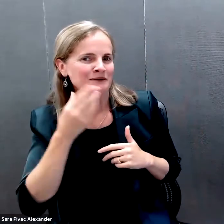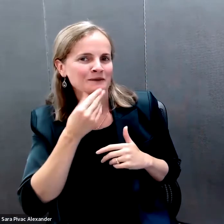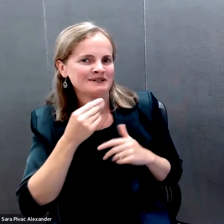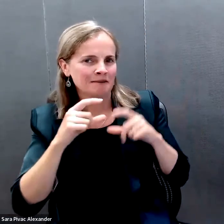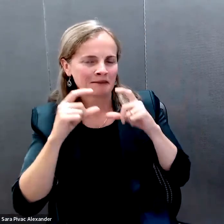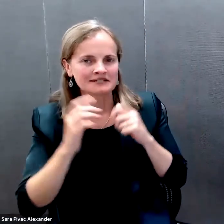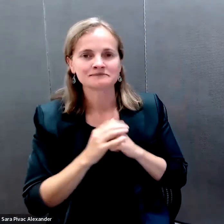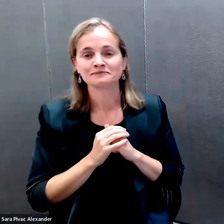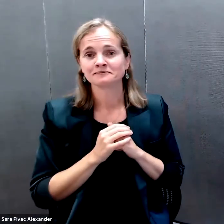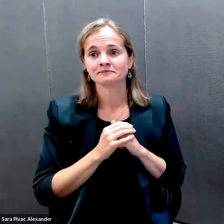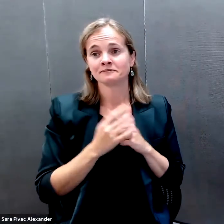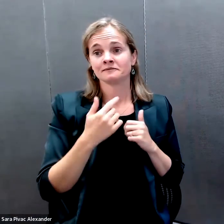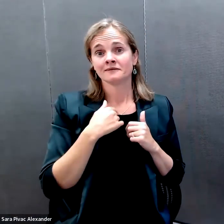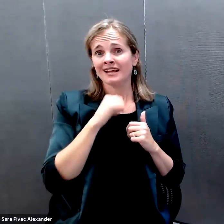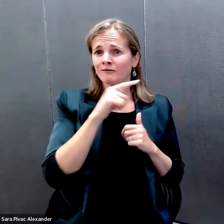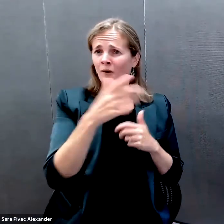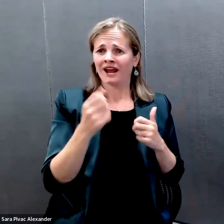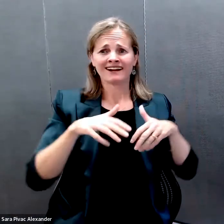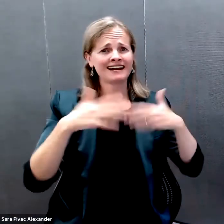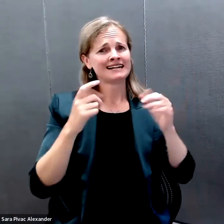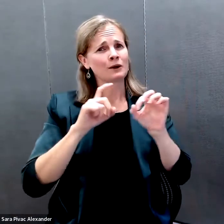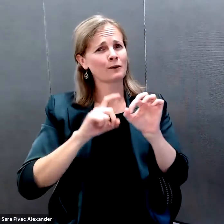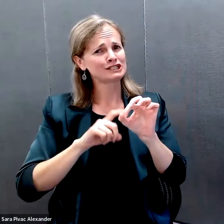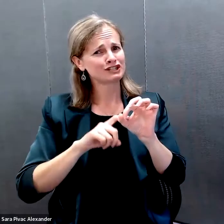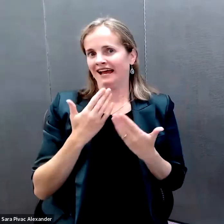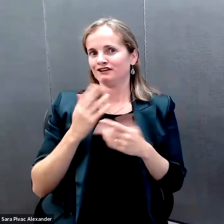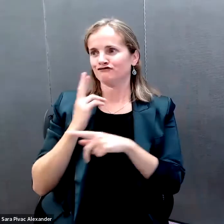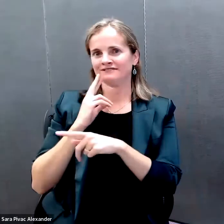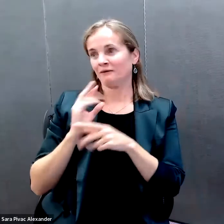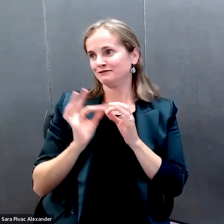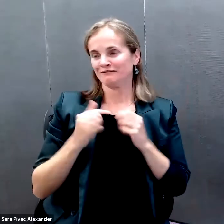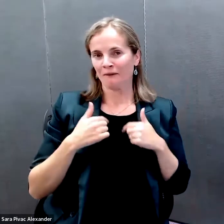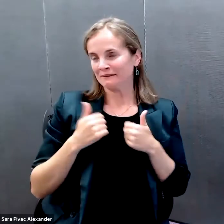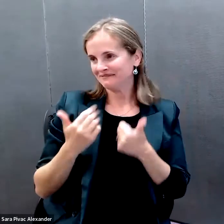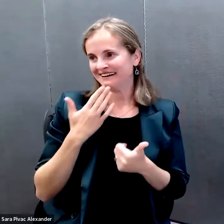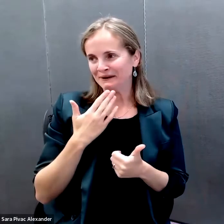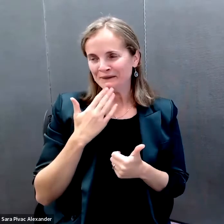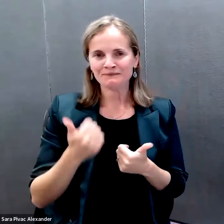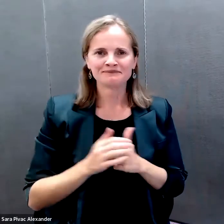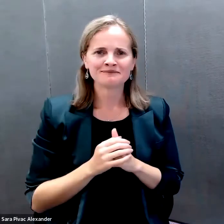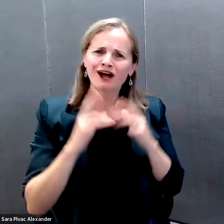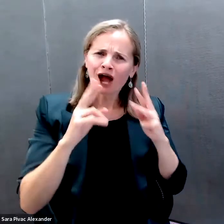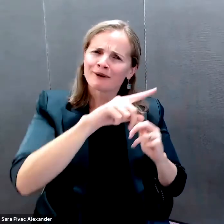phrases what it's like the deaf people in the pandemic and I just want to thank my interpreter for interpreting